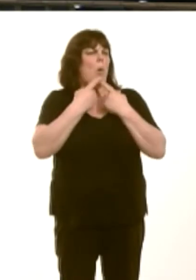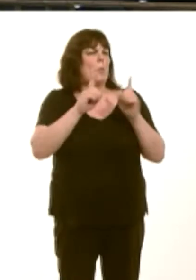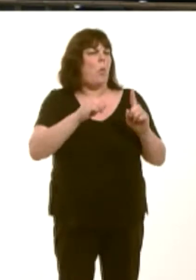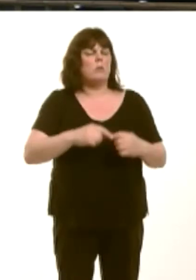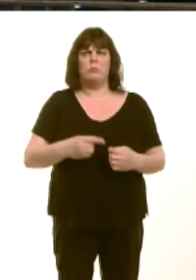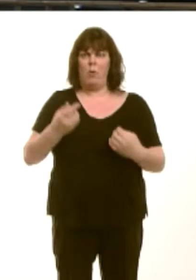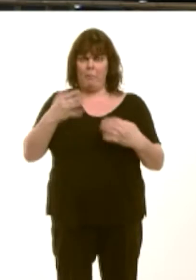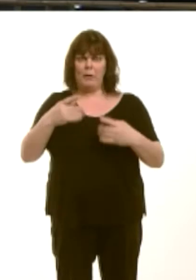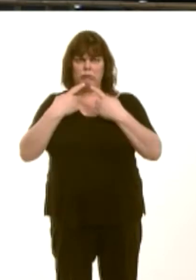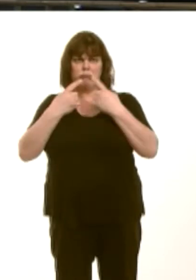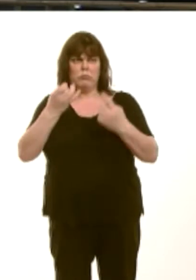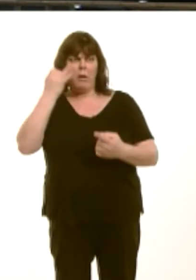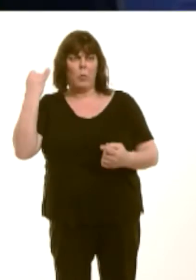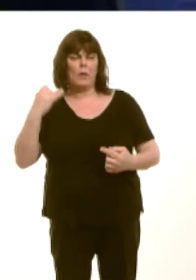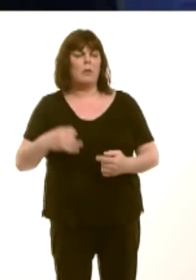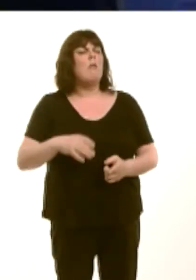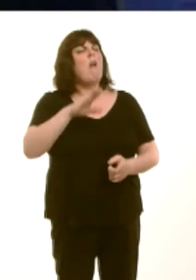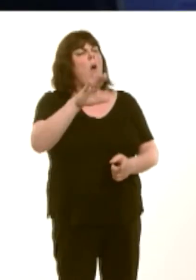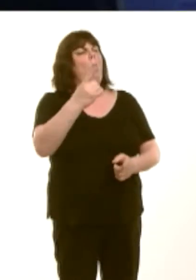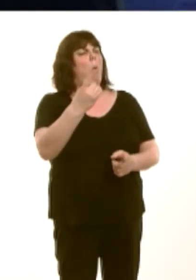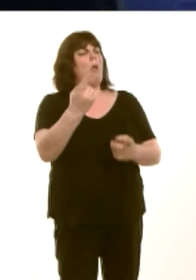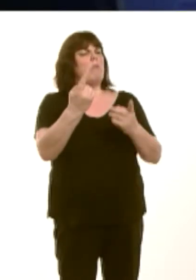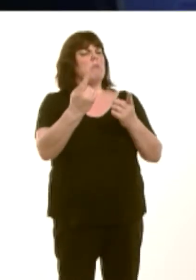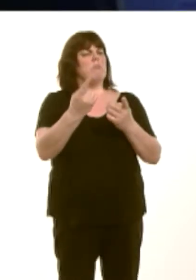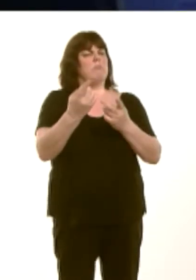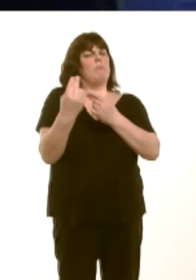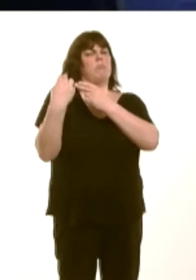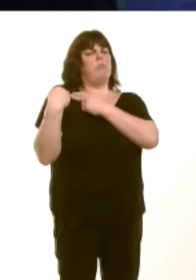Llyr Gruffydd: Well, one of the areas to be devolved, of course, is the area of licensing